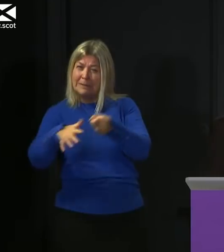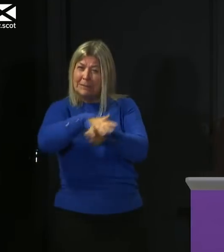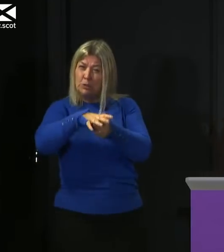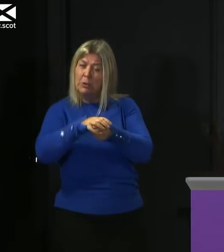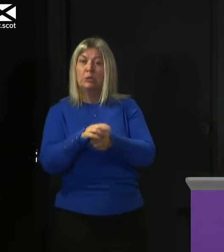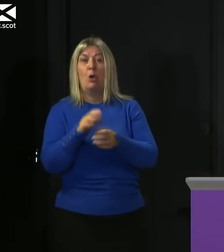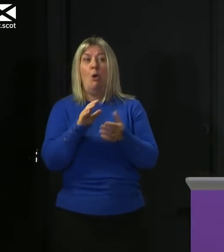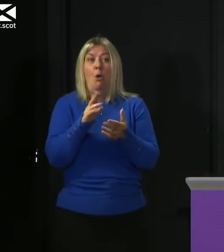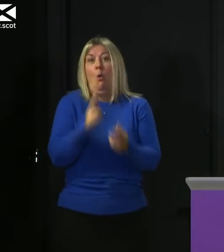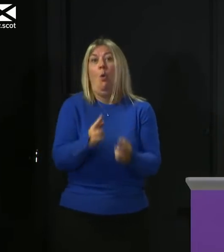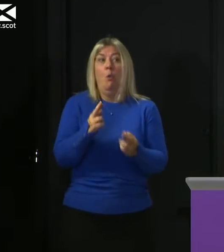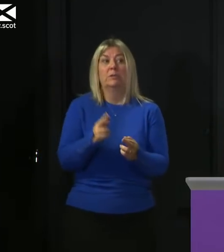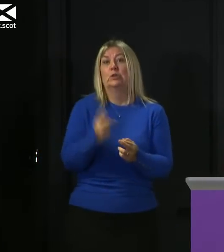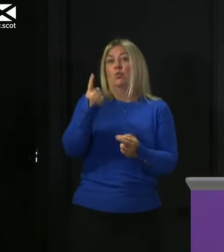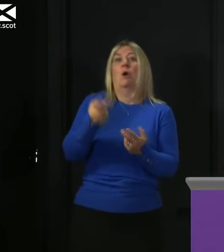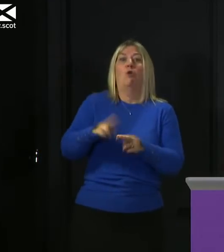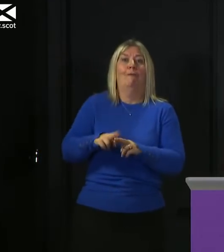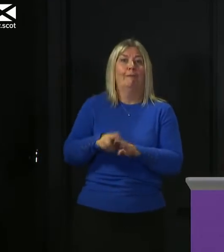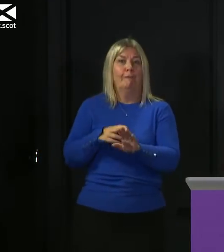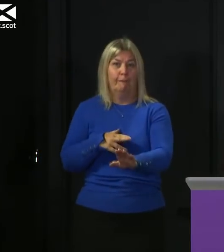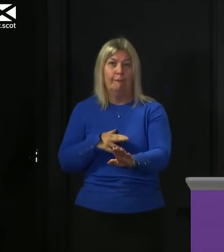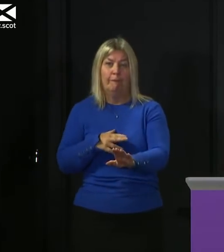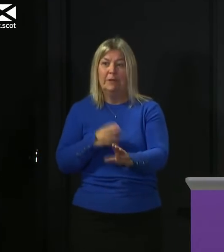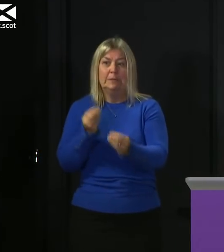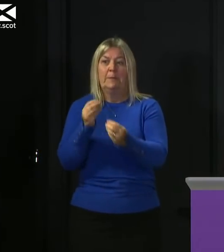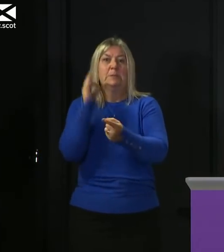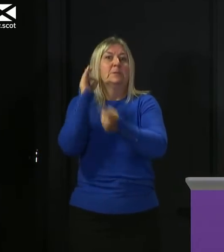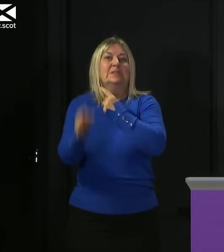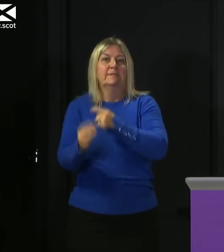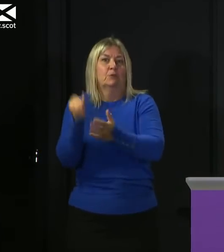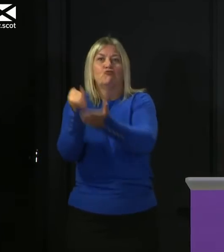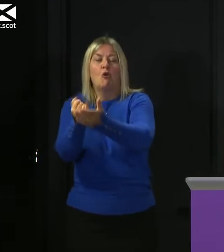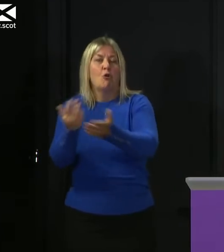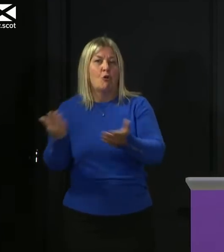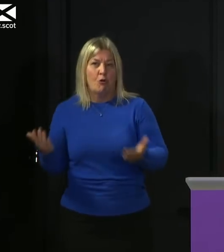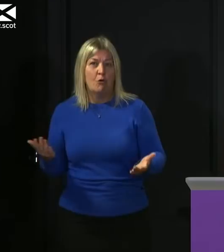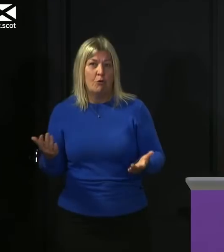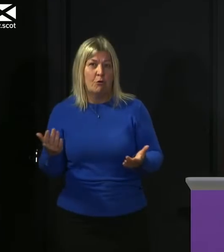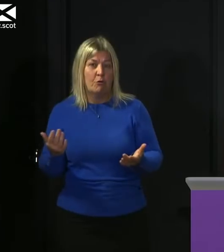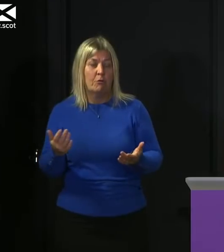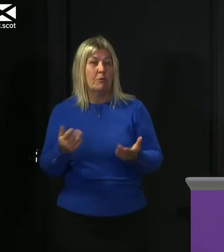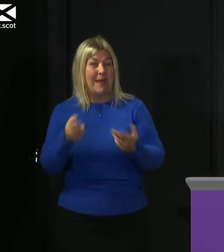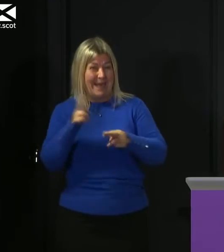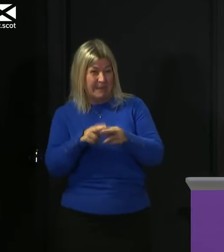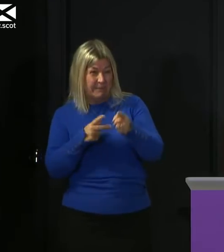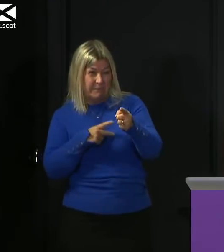and there must be something specific that has gone wrong. But if you have the consent of the person